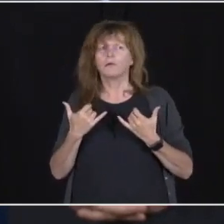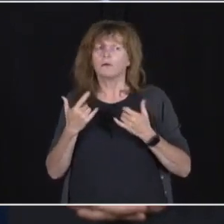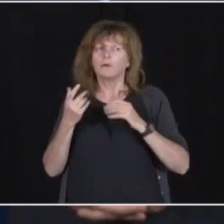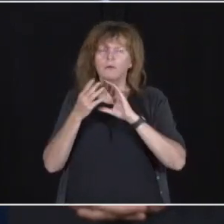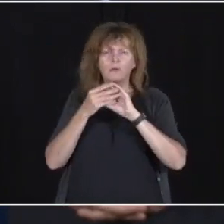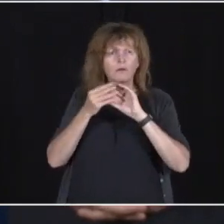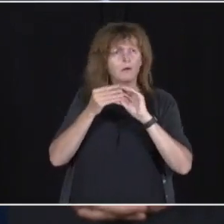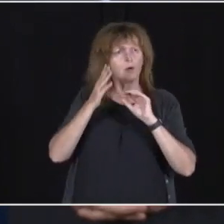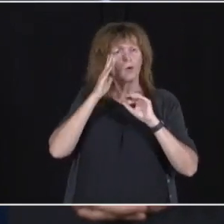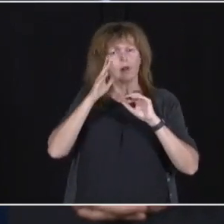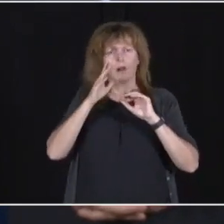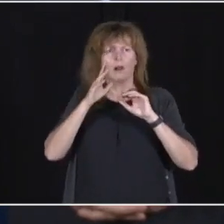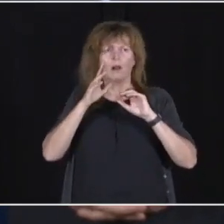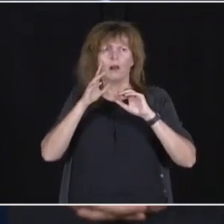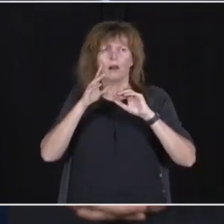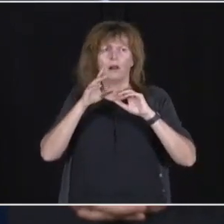enter the legislator for the next month and 1/2?